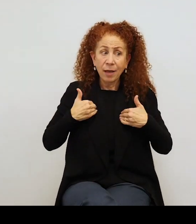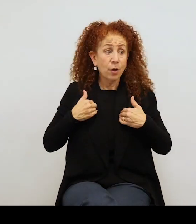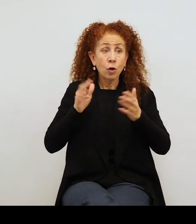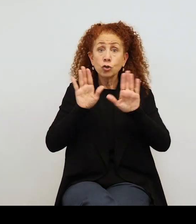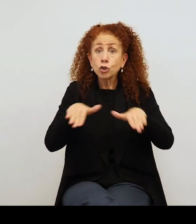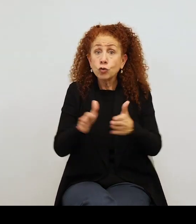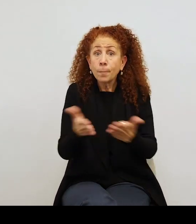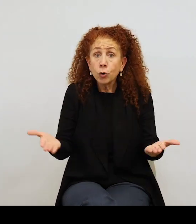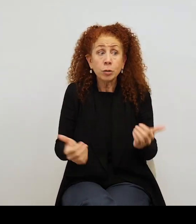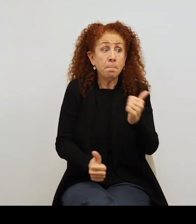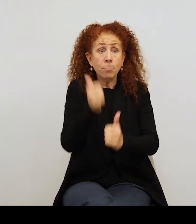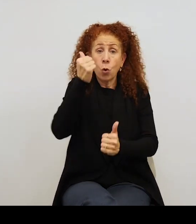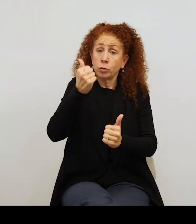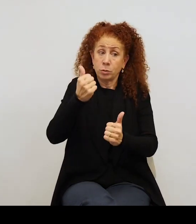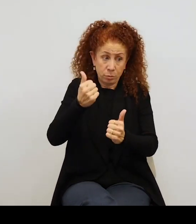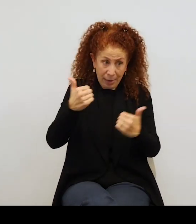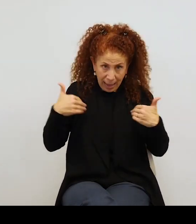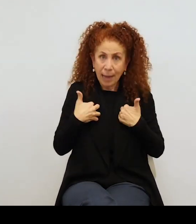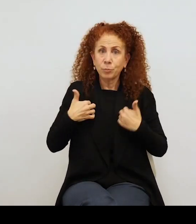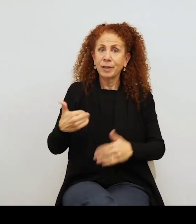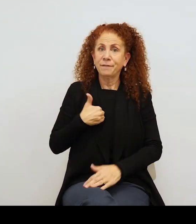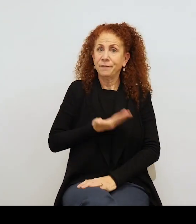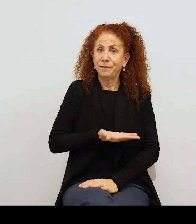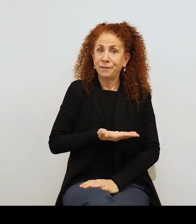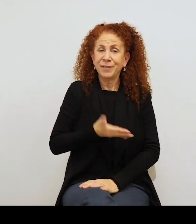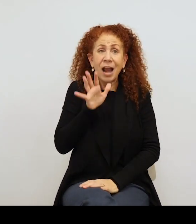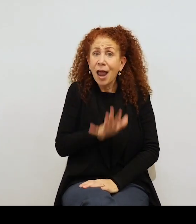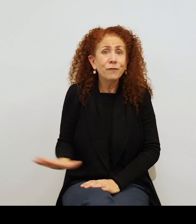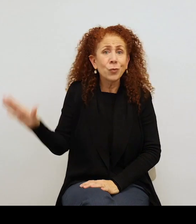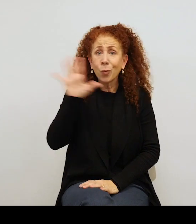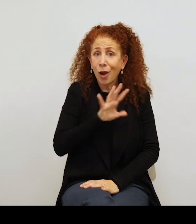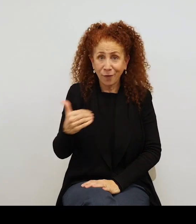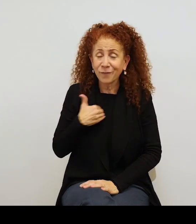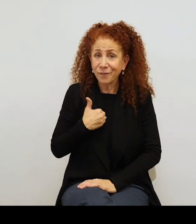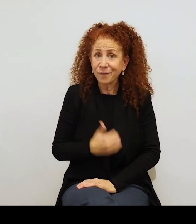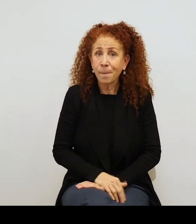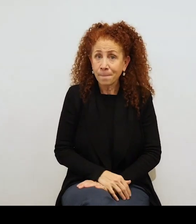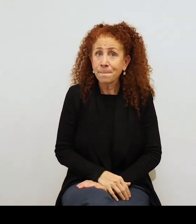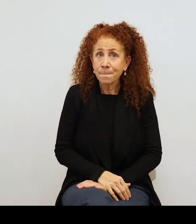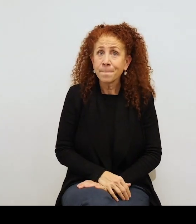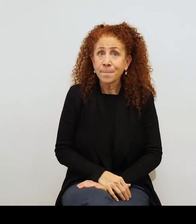are about animals, that they're everywhere, right? But why?